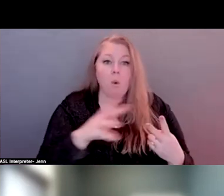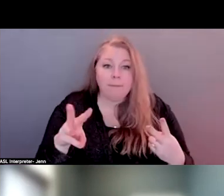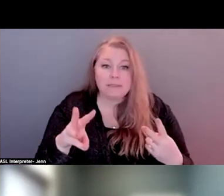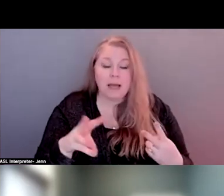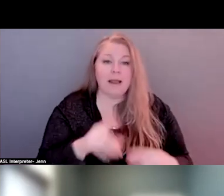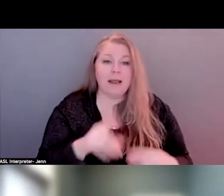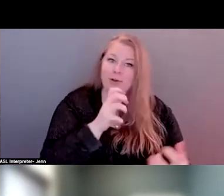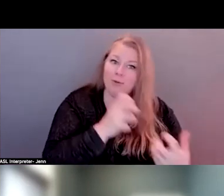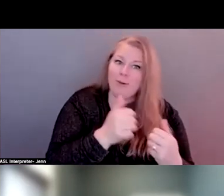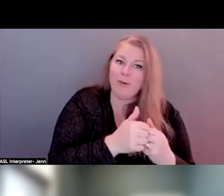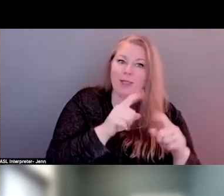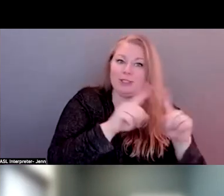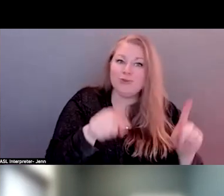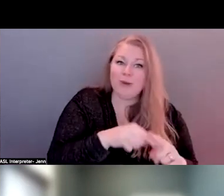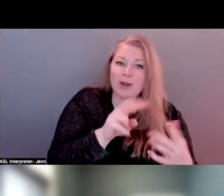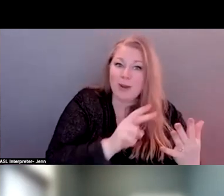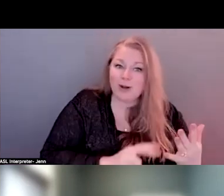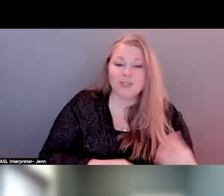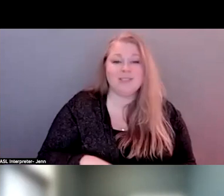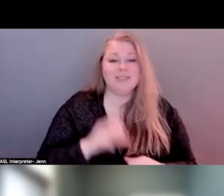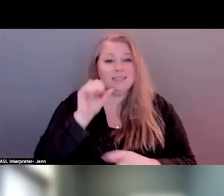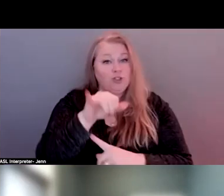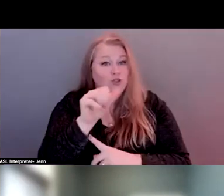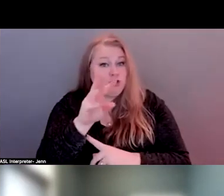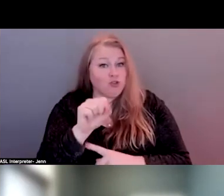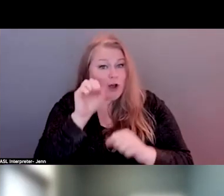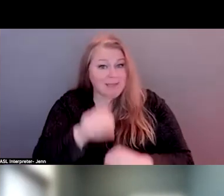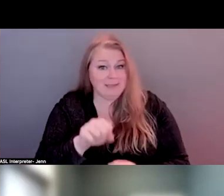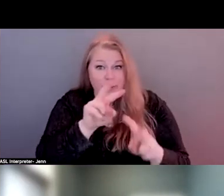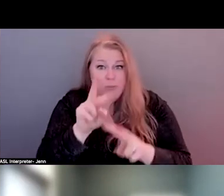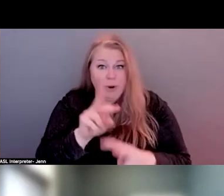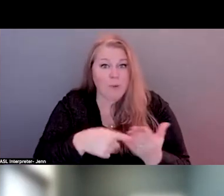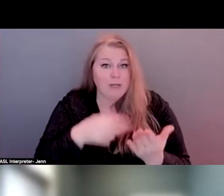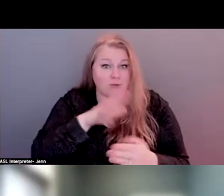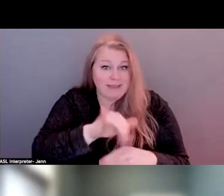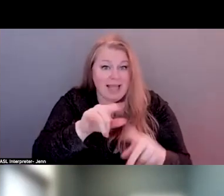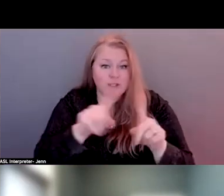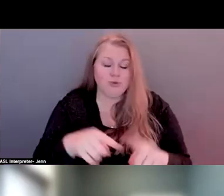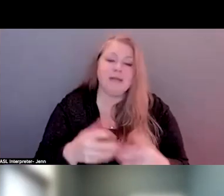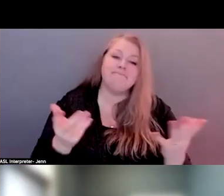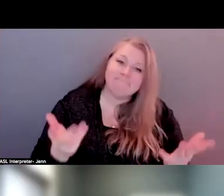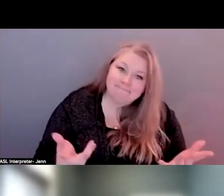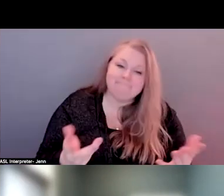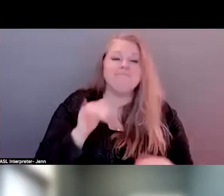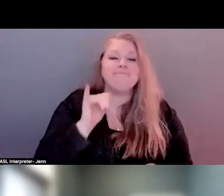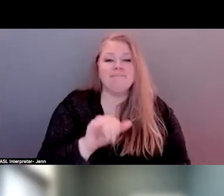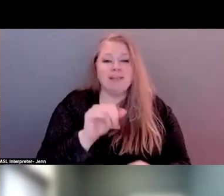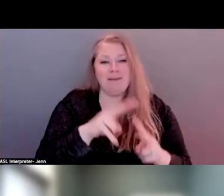with screenreaders? Can JAWS read what's on the screen?" Well, that can be very confining when we are looking